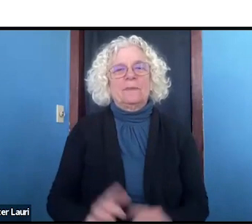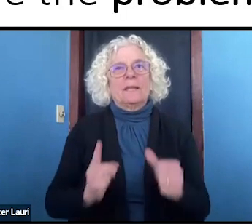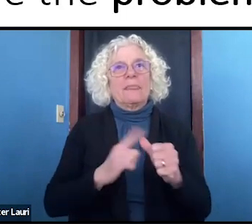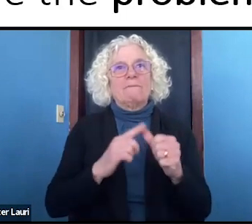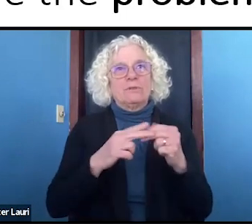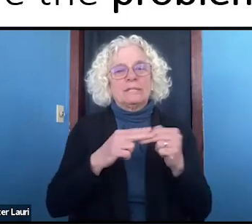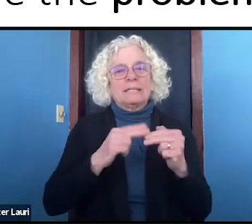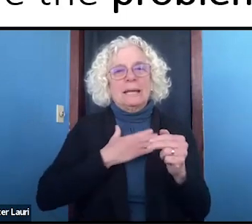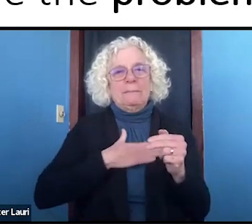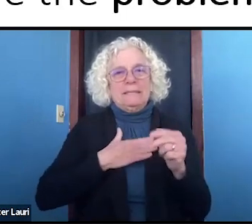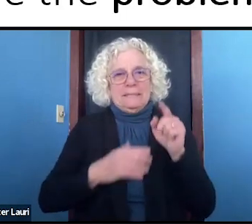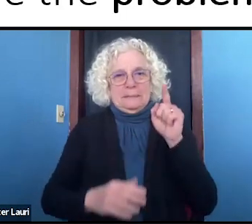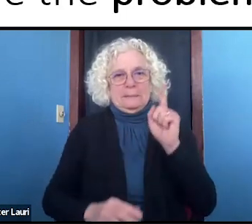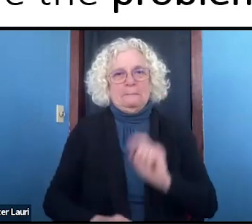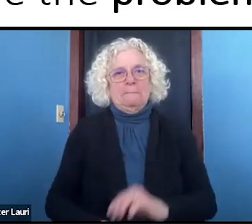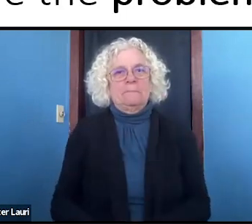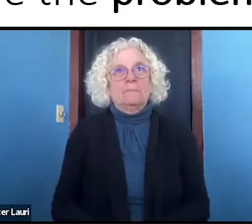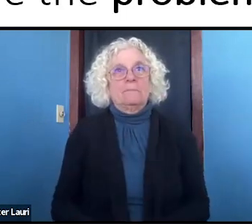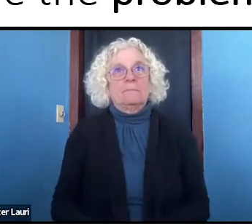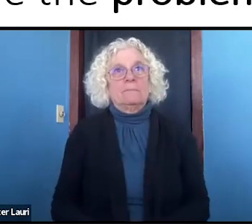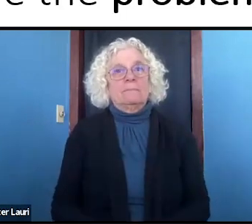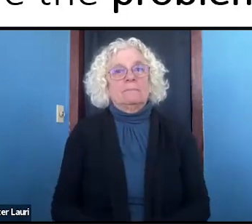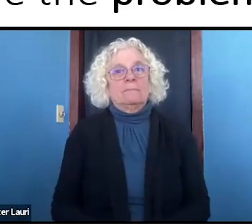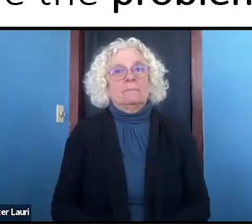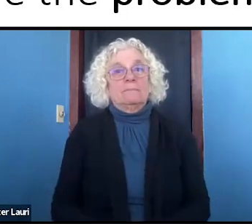Next slide. So some of you may remember